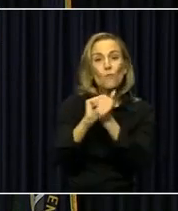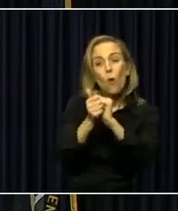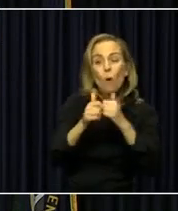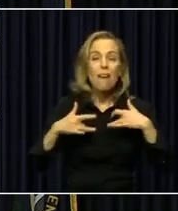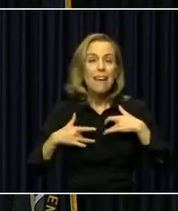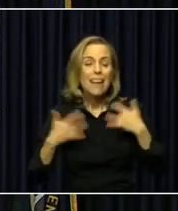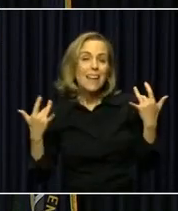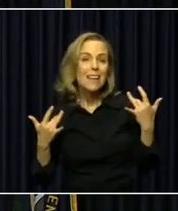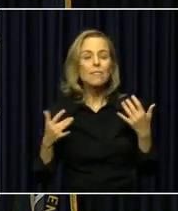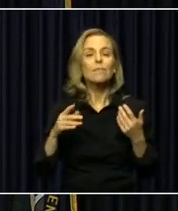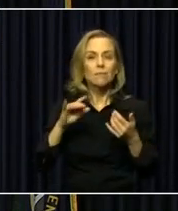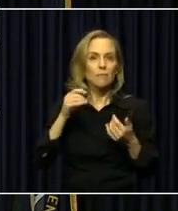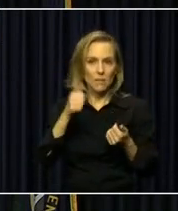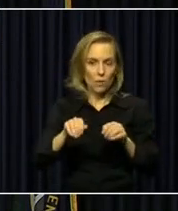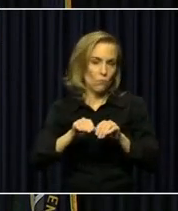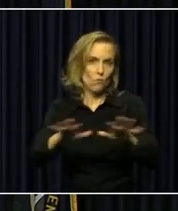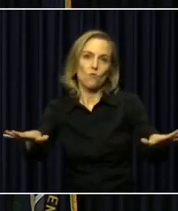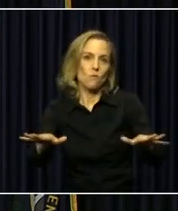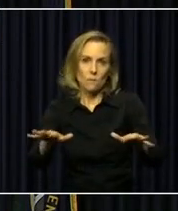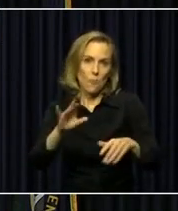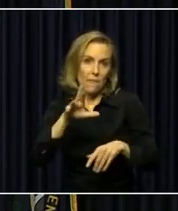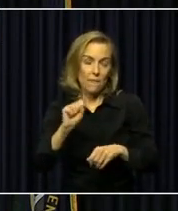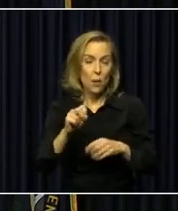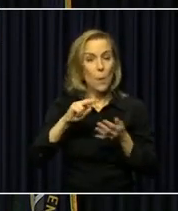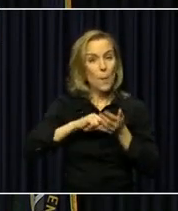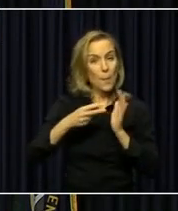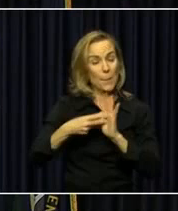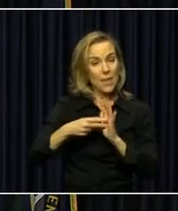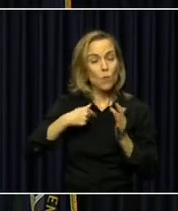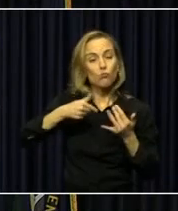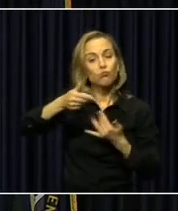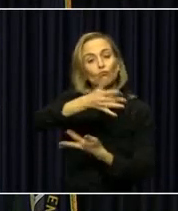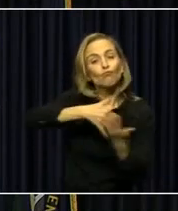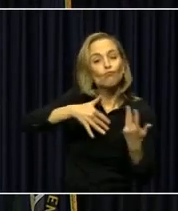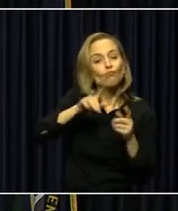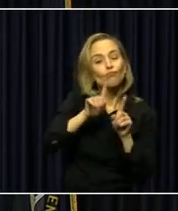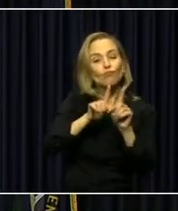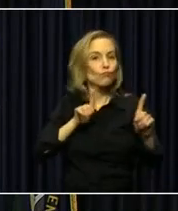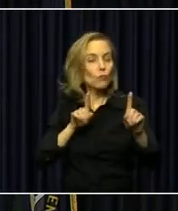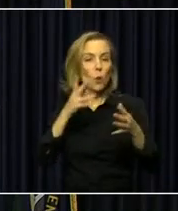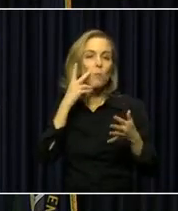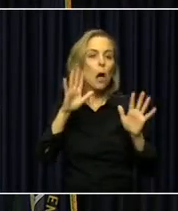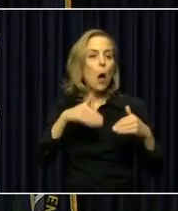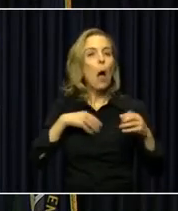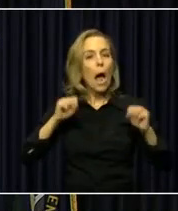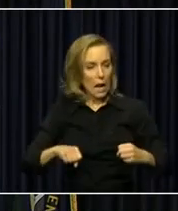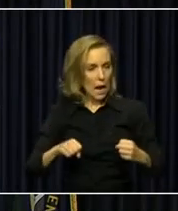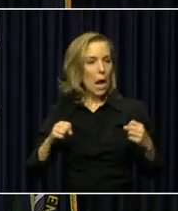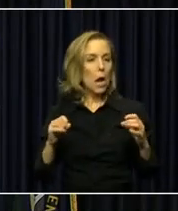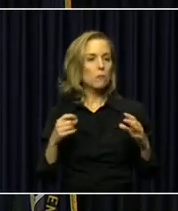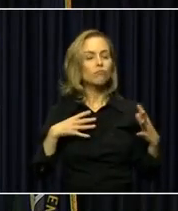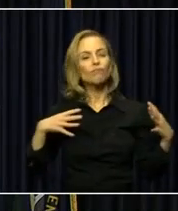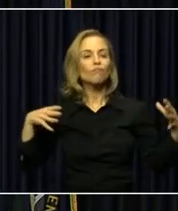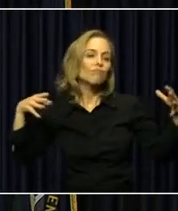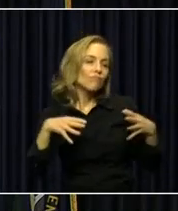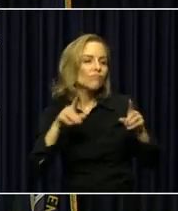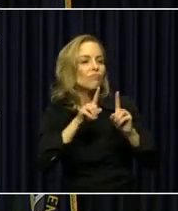FLAR THERE'S THAT REGULARLY FLOW TO KENTUCKY. IT DOESN'T TAKE LONG. IF YOU'RE WATCHING AND YOU HAVEN'T I DIDN'T, PLEASE DO IT TONIGHT.